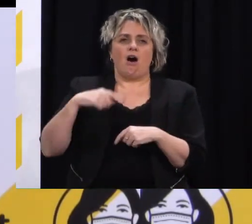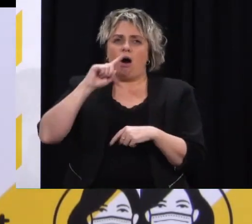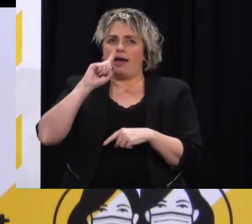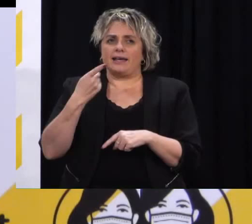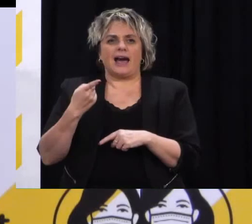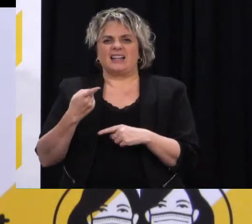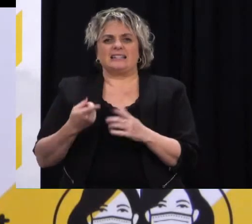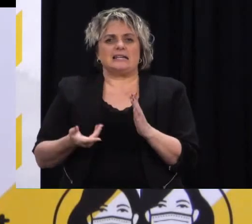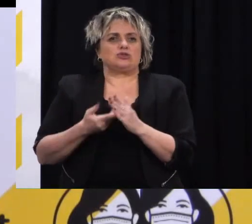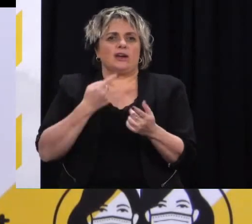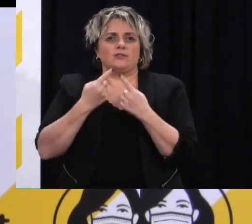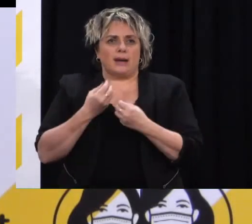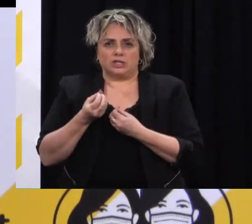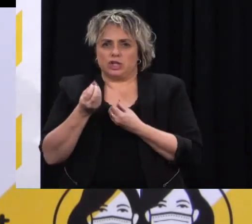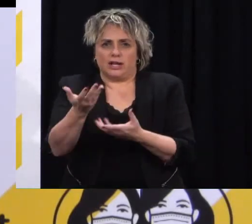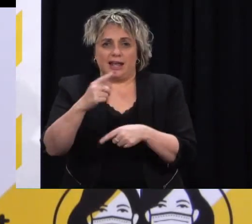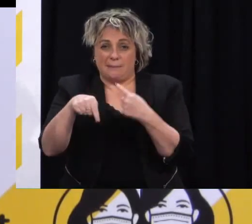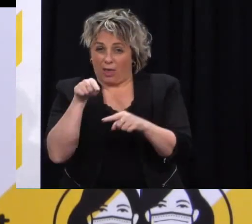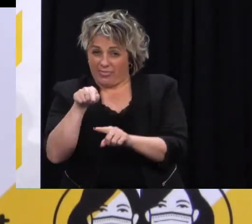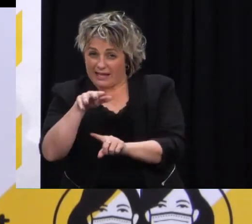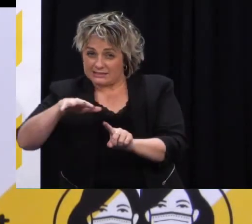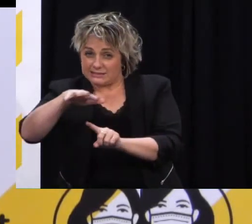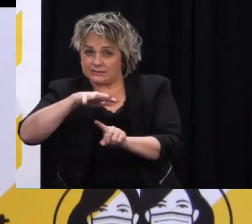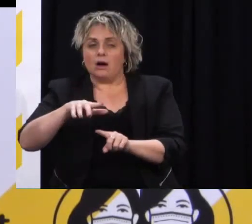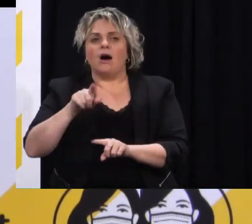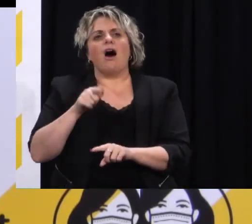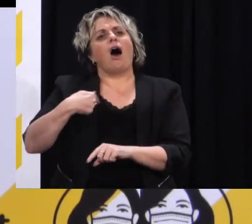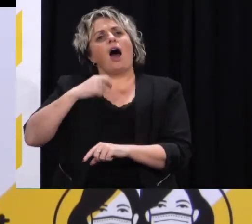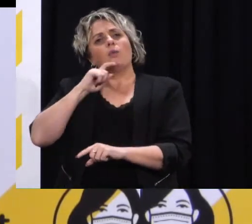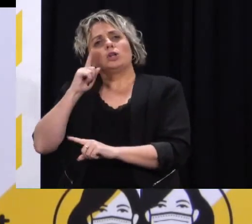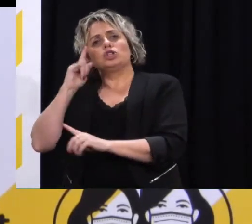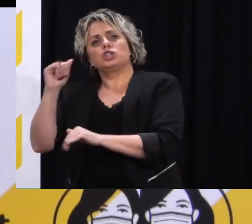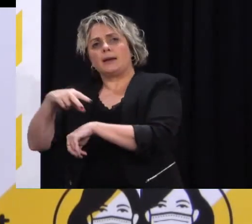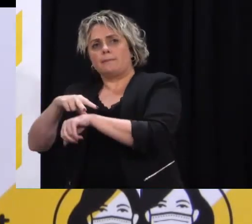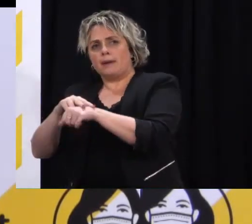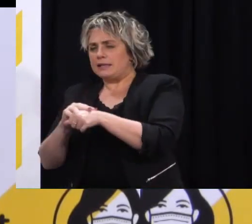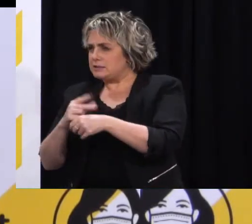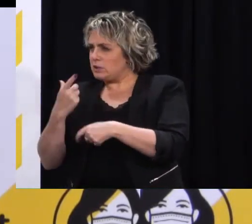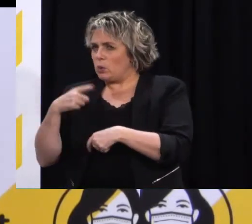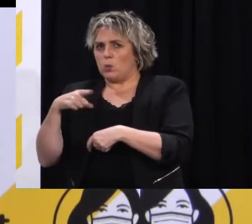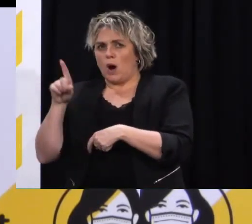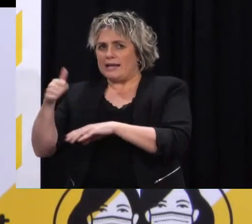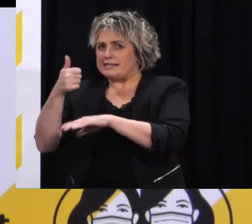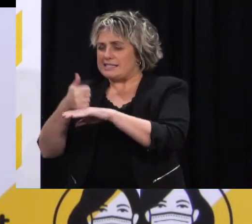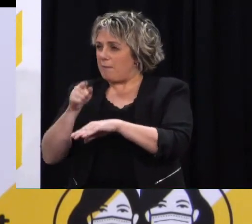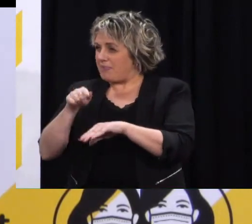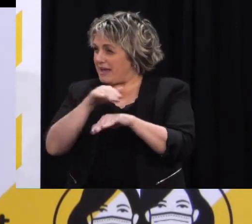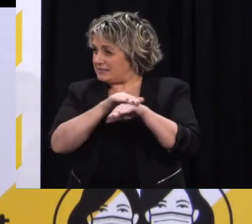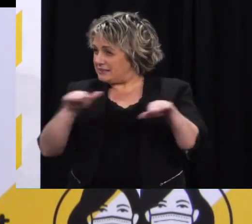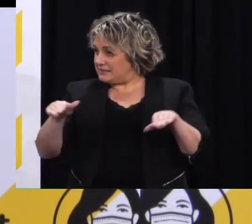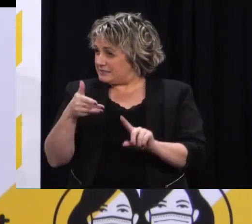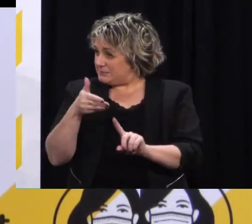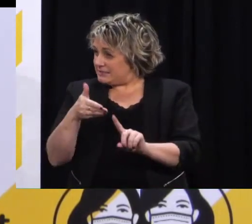easily access those services. . >> OK. I can't give you too much detail on that but what I can do is just